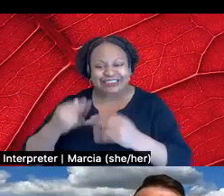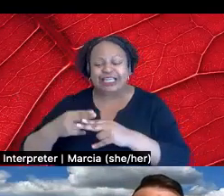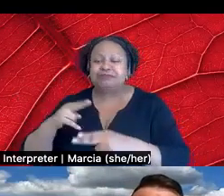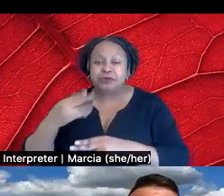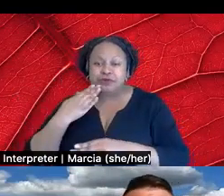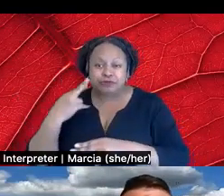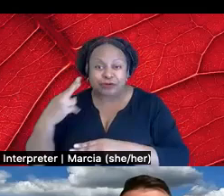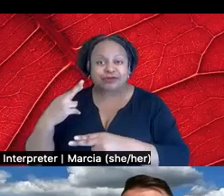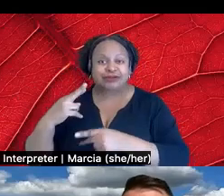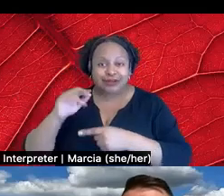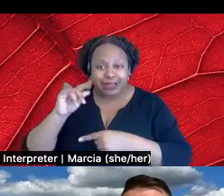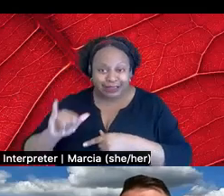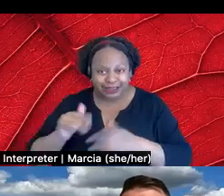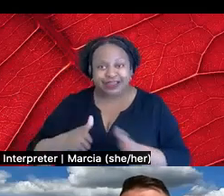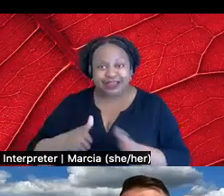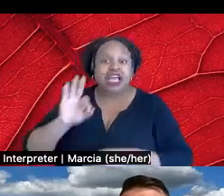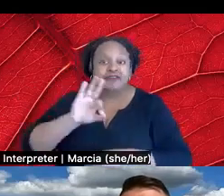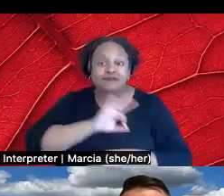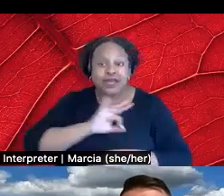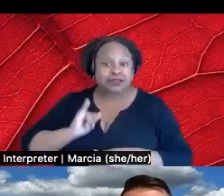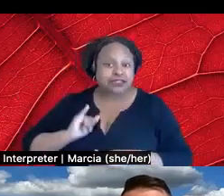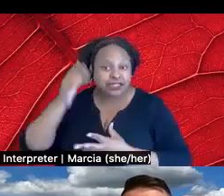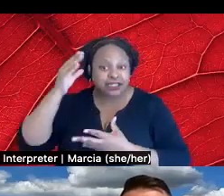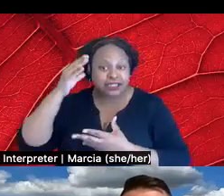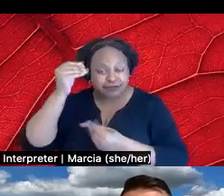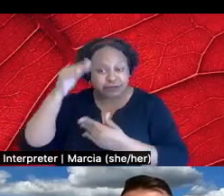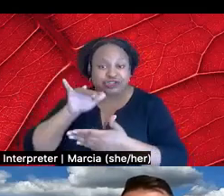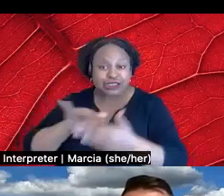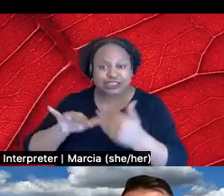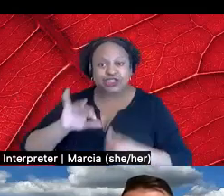Faculty of Information Studies join allow Meliana Bernstein.